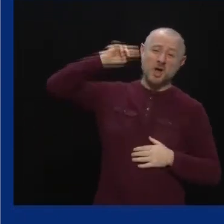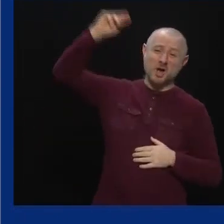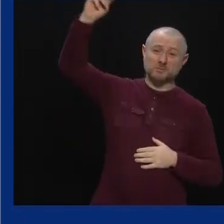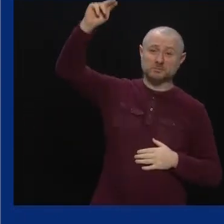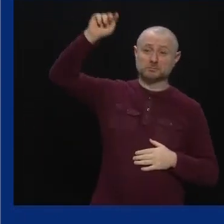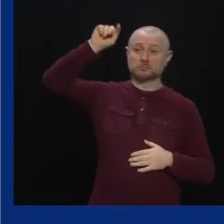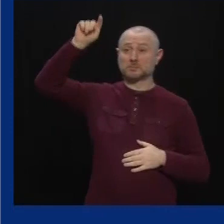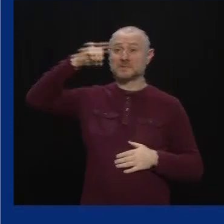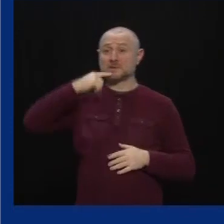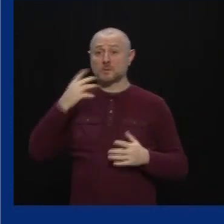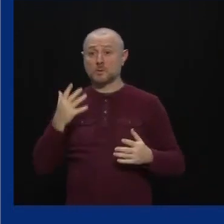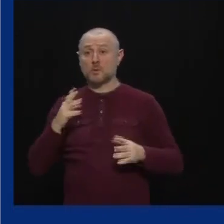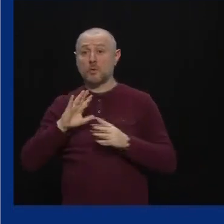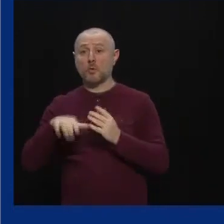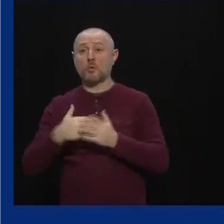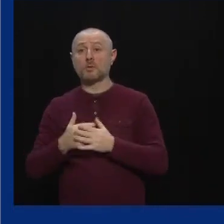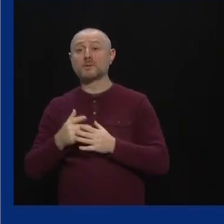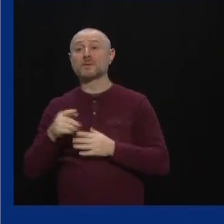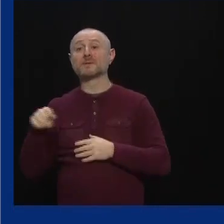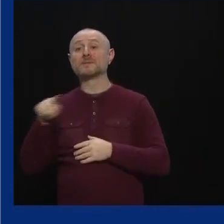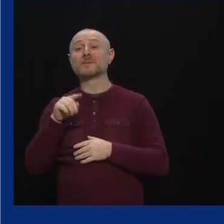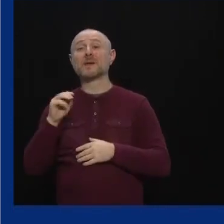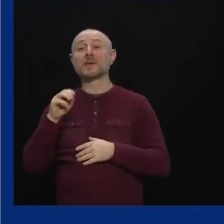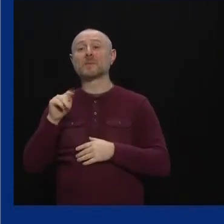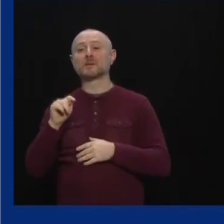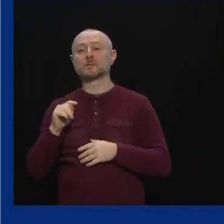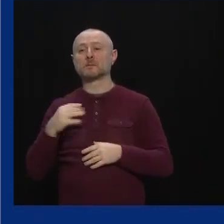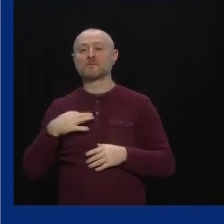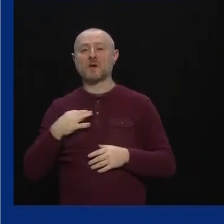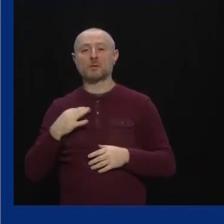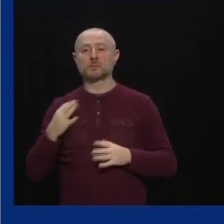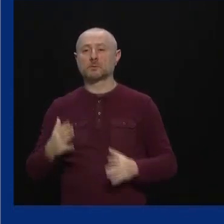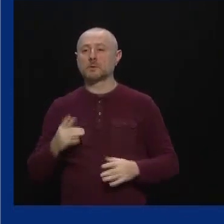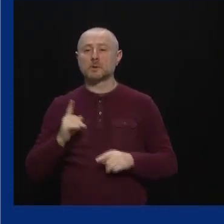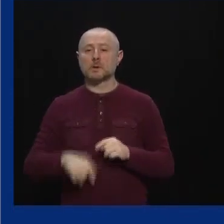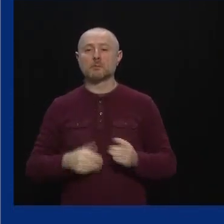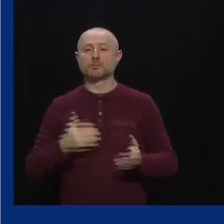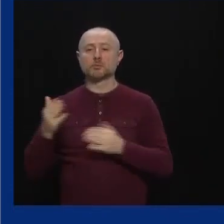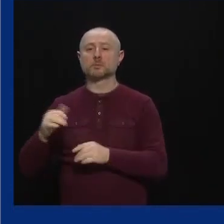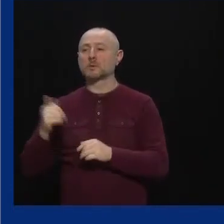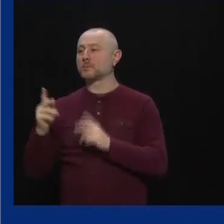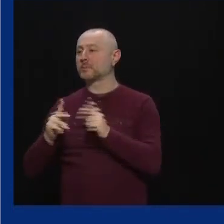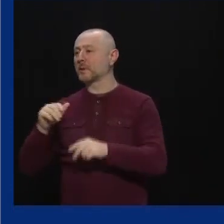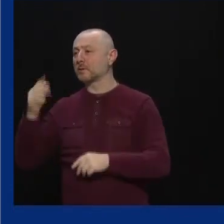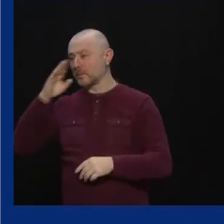THAT COMPLICATED. WEEKS AGO AND THEY SAID, WE CAN'T GET PEOPLE TRANSFERRED TO